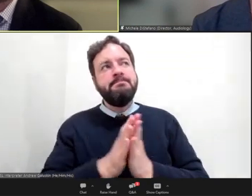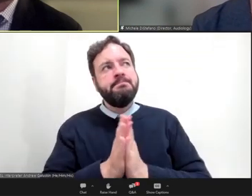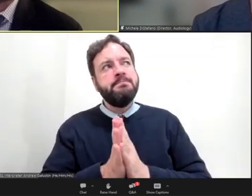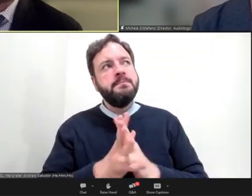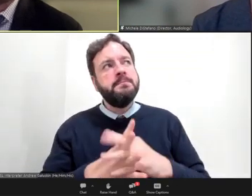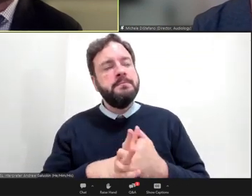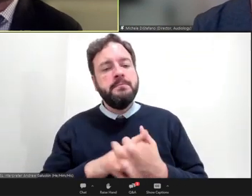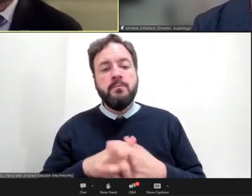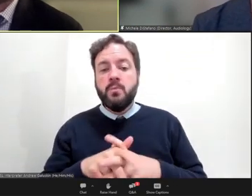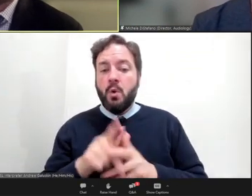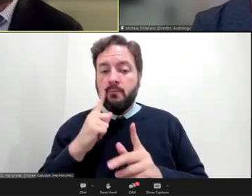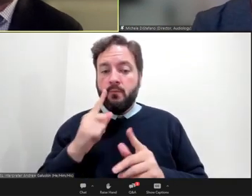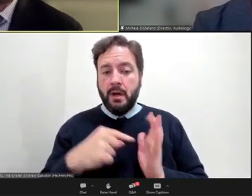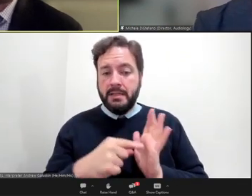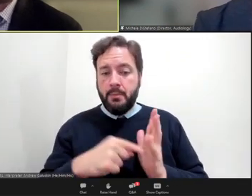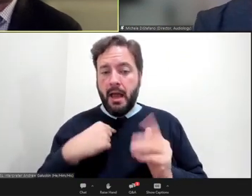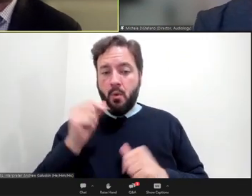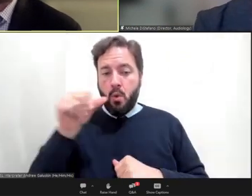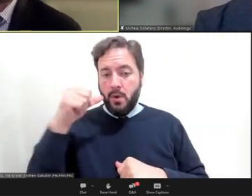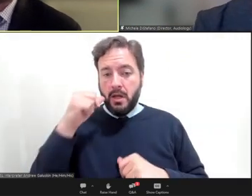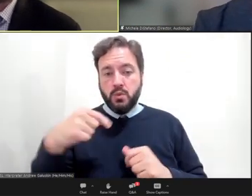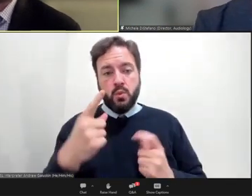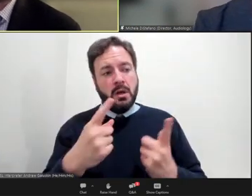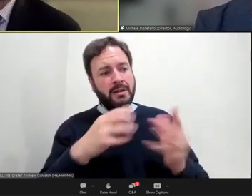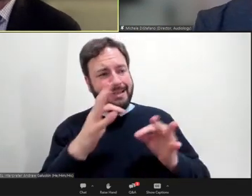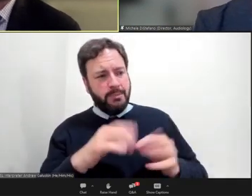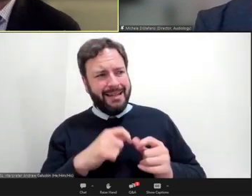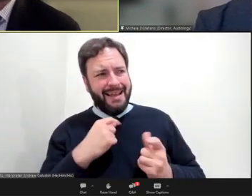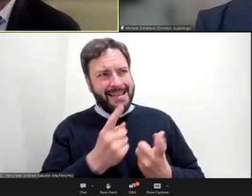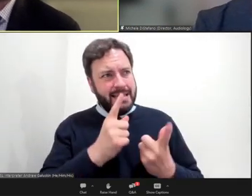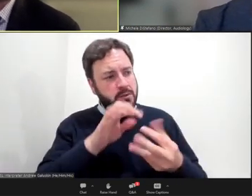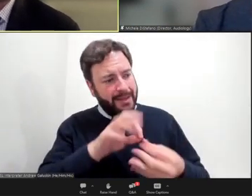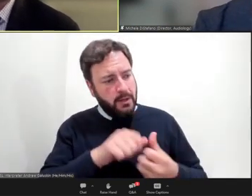like our audiologist will tell us, as it relates to... Is their responses to sound.